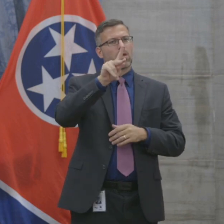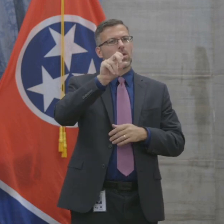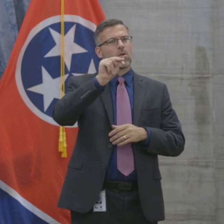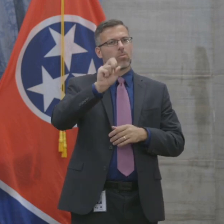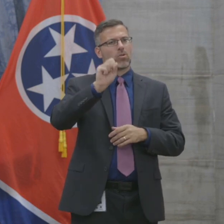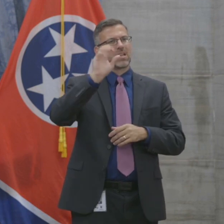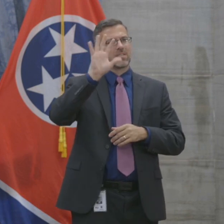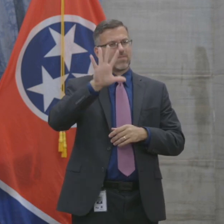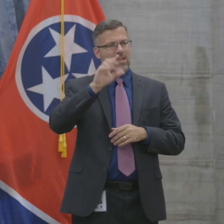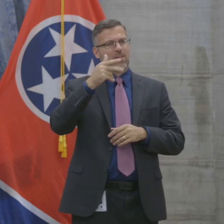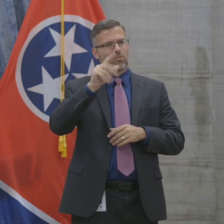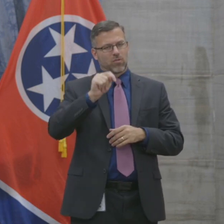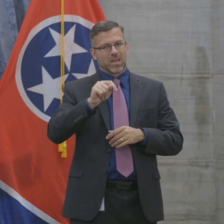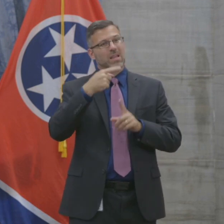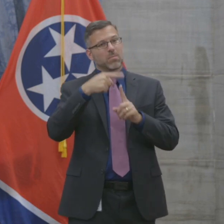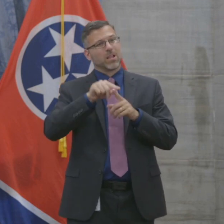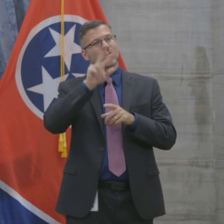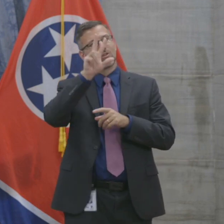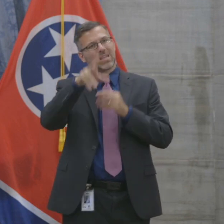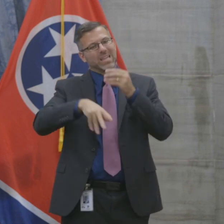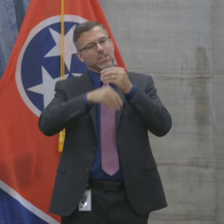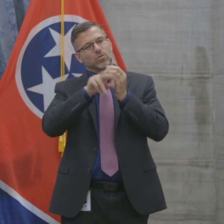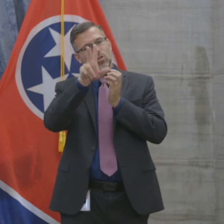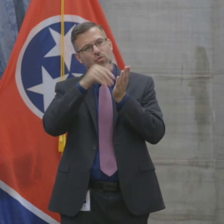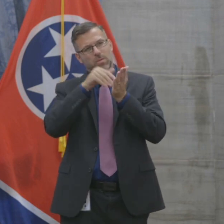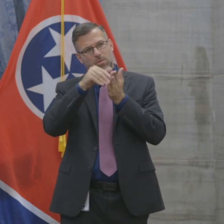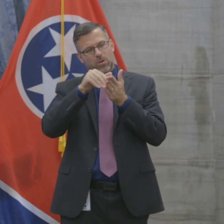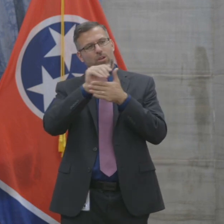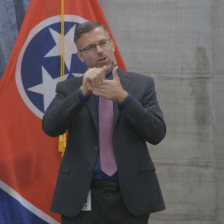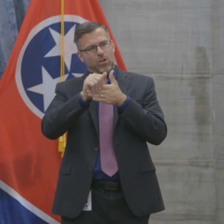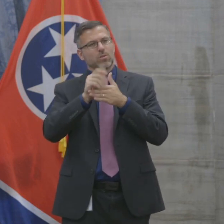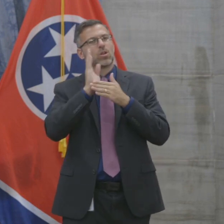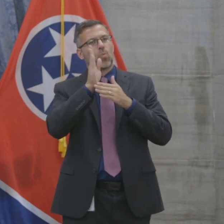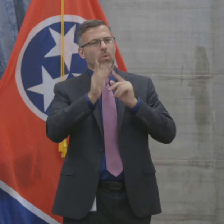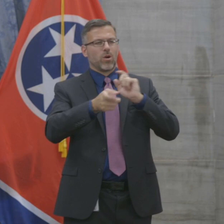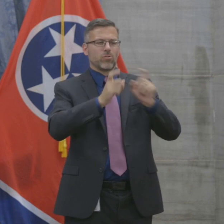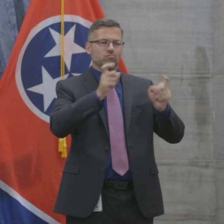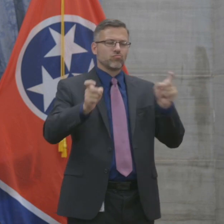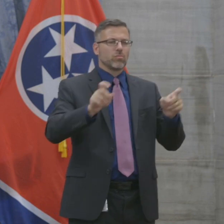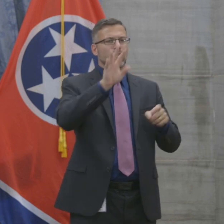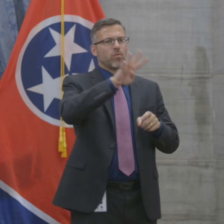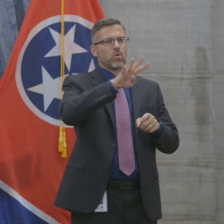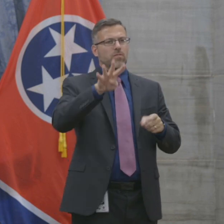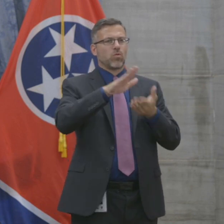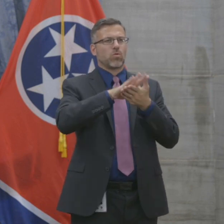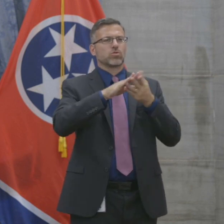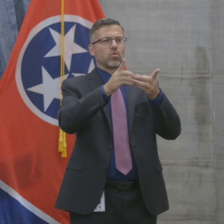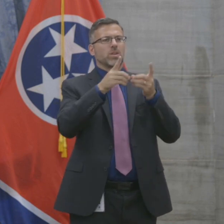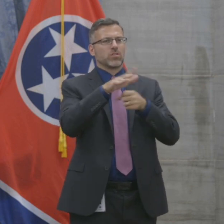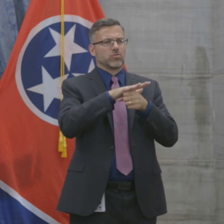educators and district staff. These resources will begin to be distributed in real time and by early accepted we will launch a